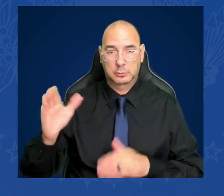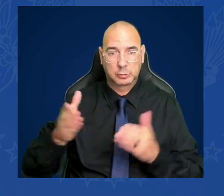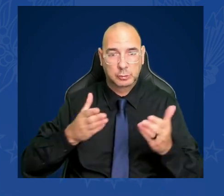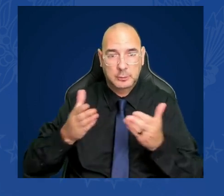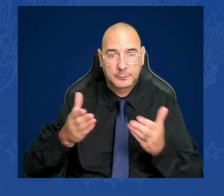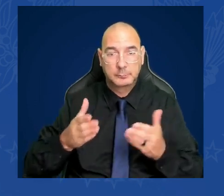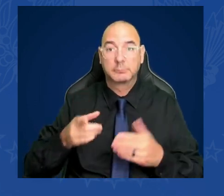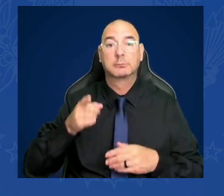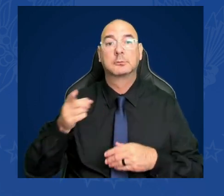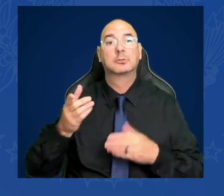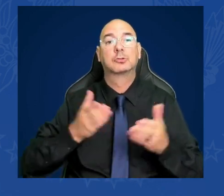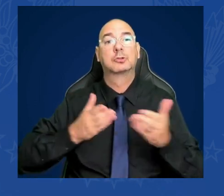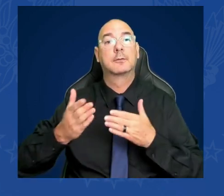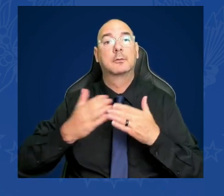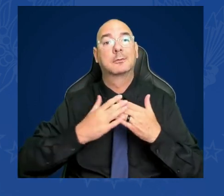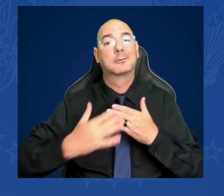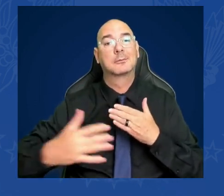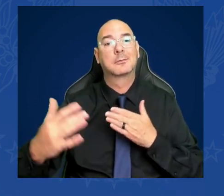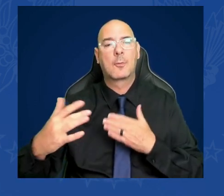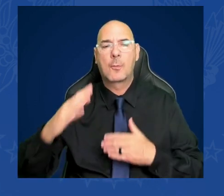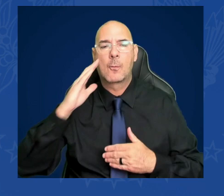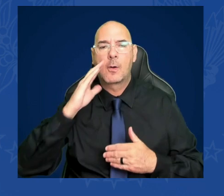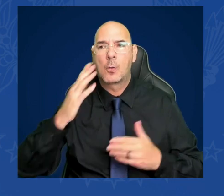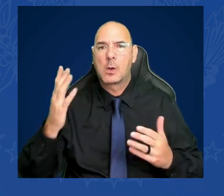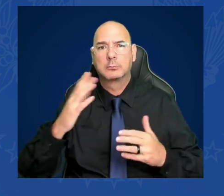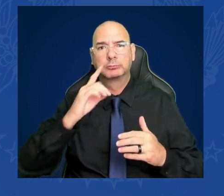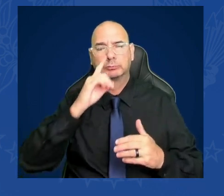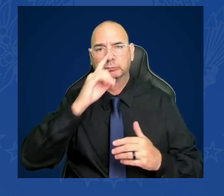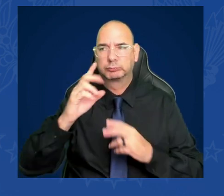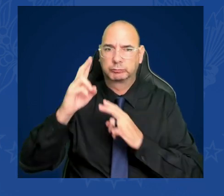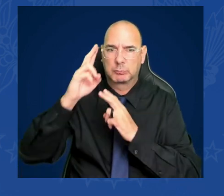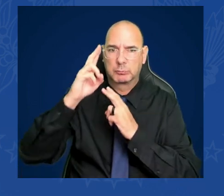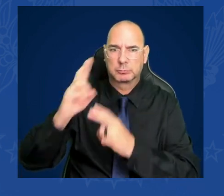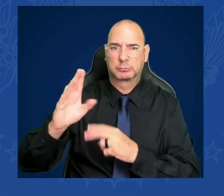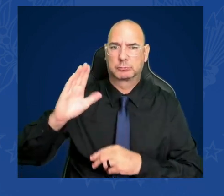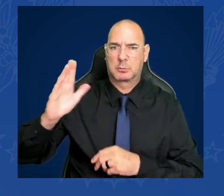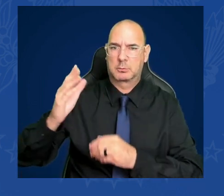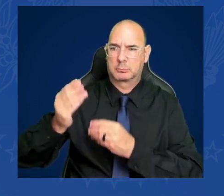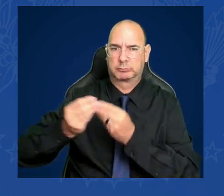will be a tribute to your contributions and will build upon your extraordinary legacy.